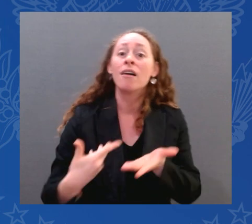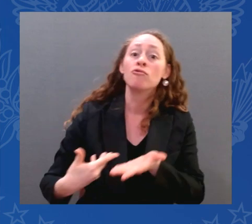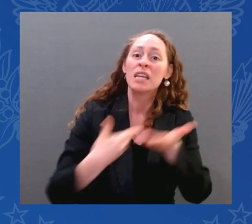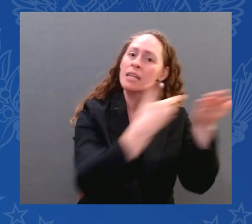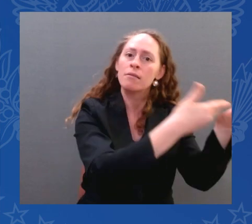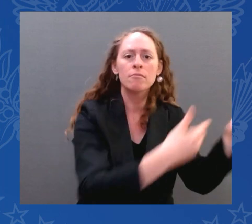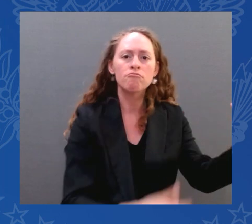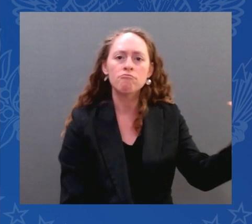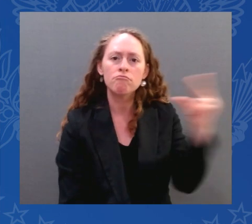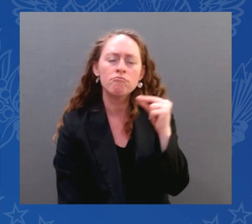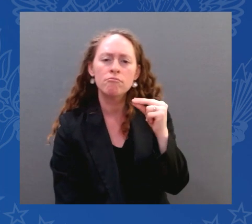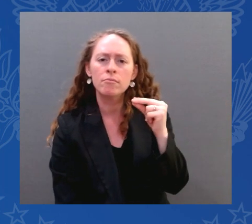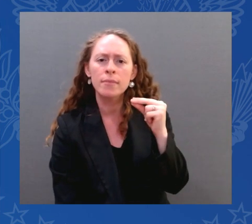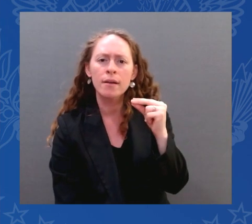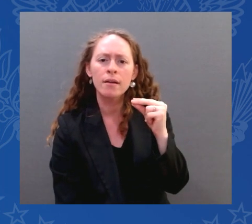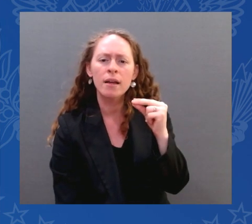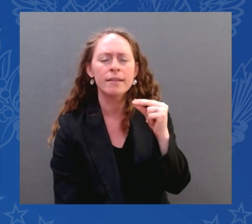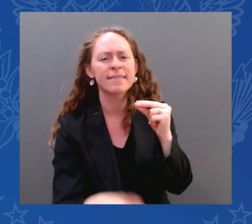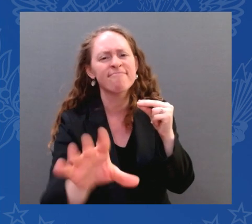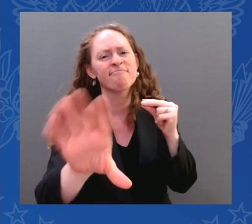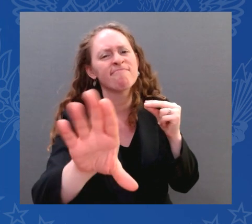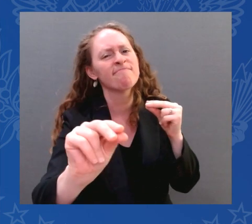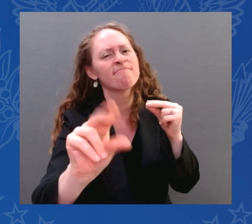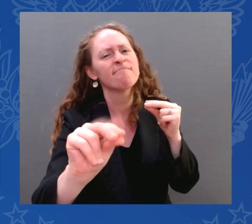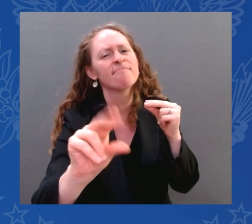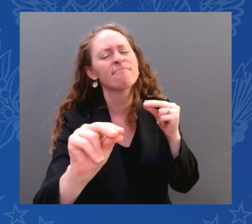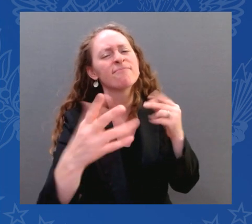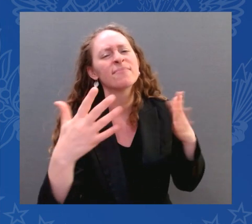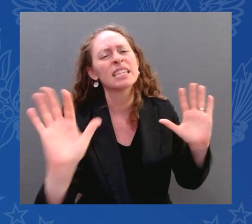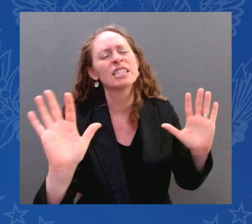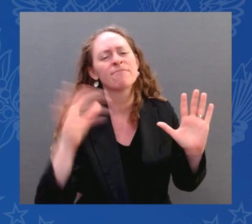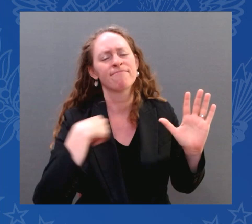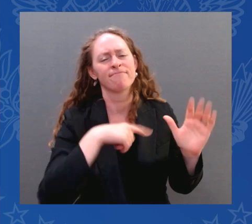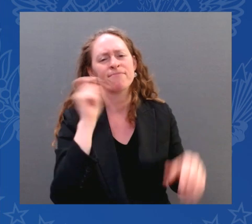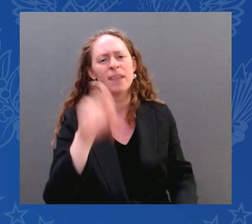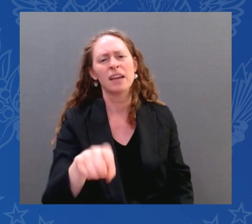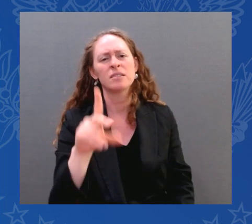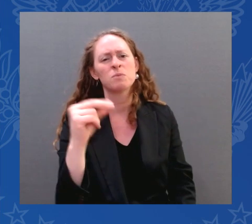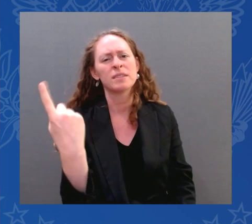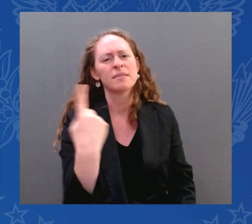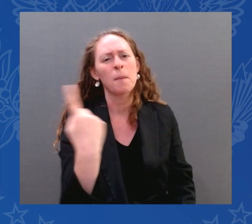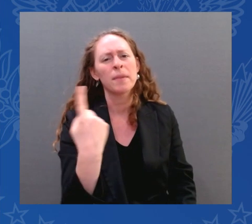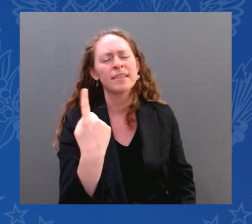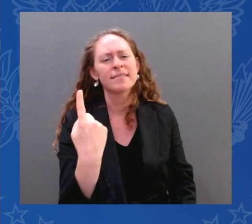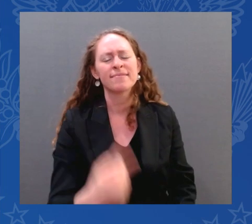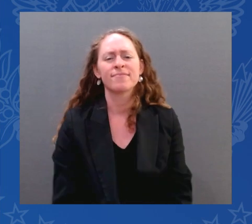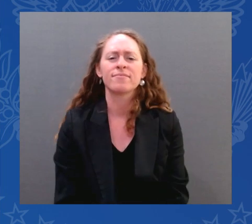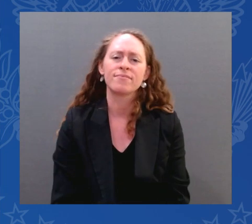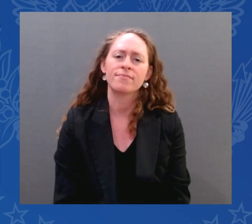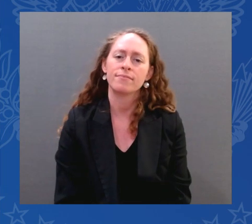and end this unfair treatment. I spoke directly with the CEOs and not just the two that are here today,